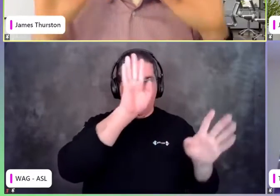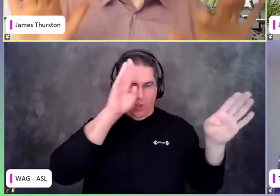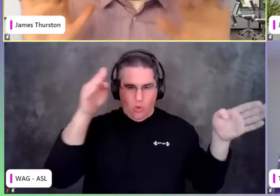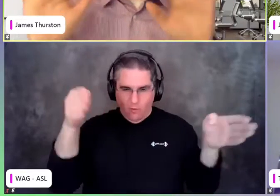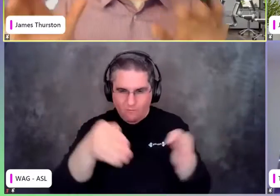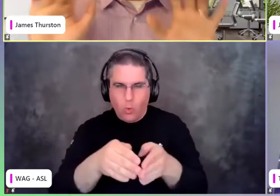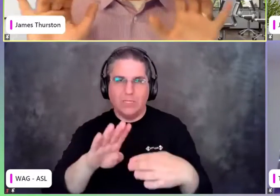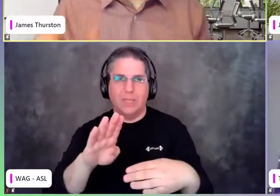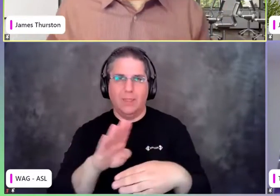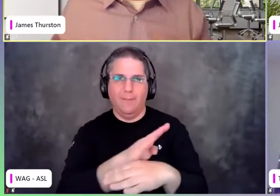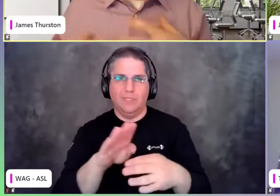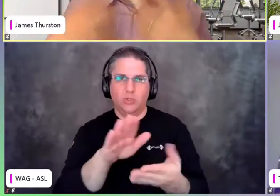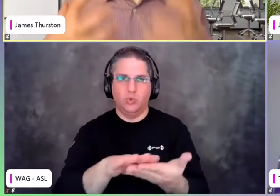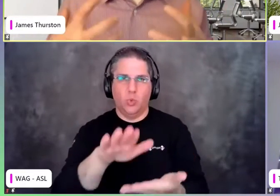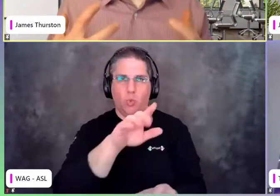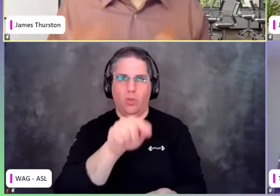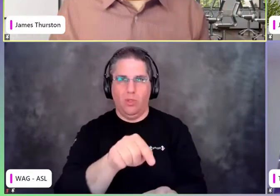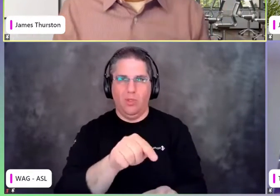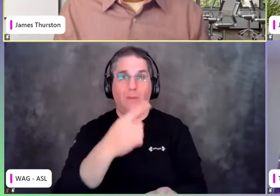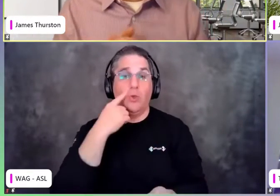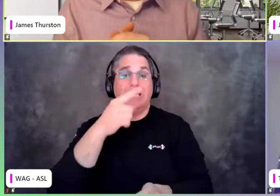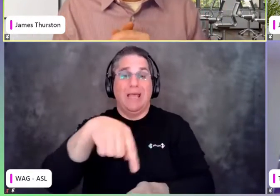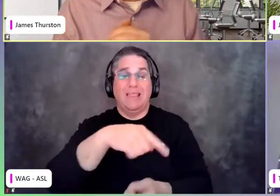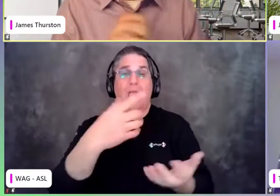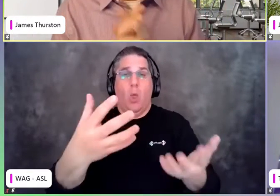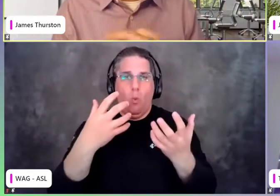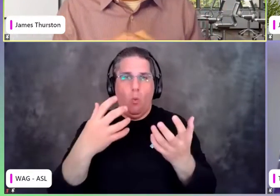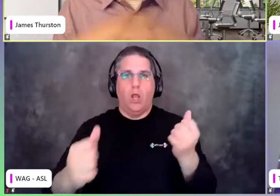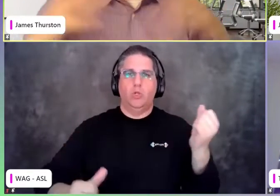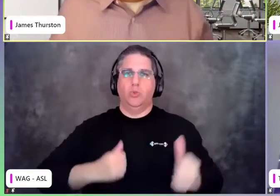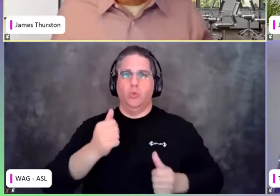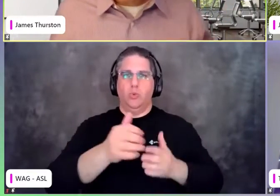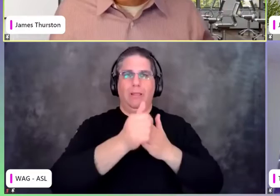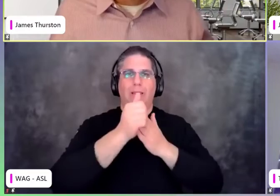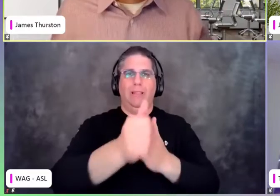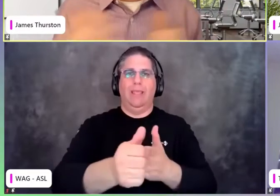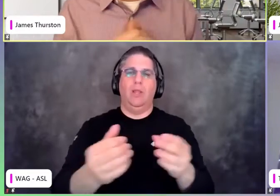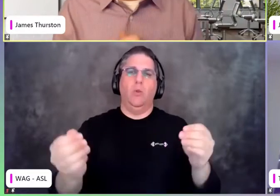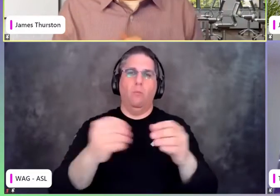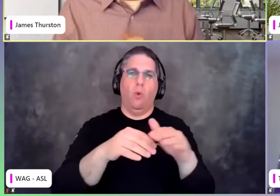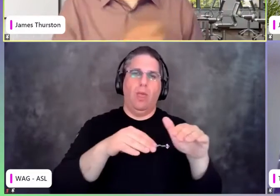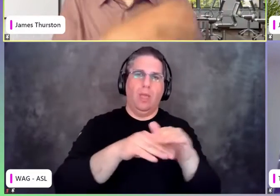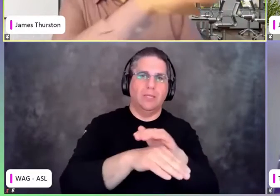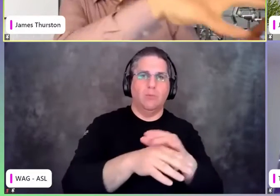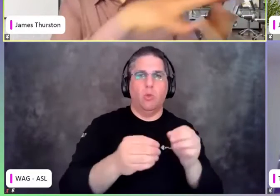So for example, and one university here in the US, we only worked with the vista school. They were on the